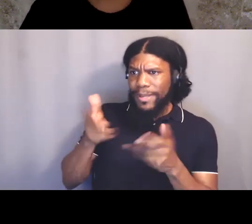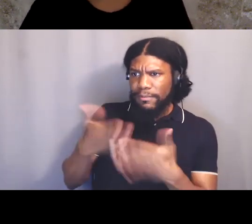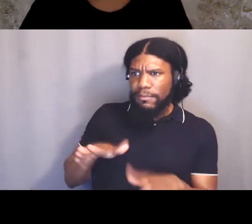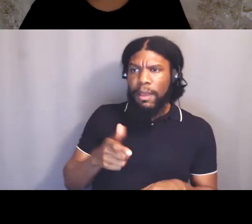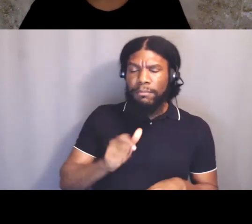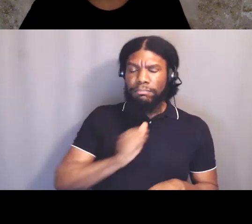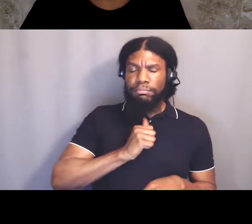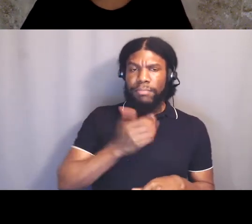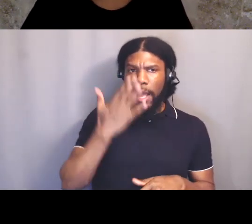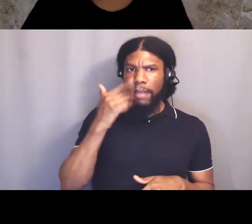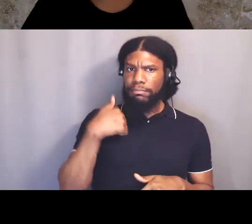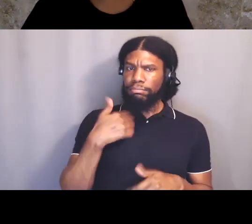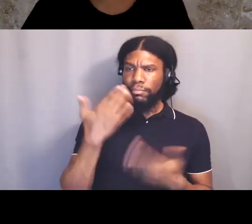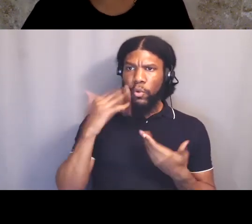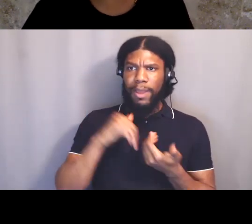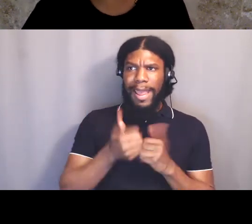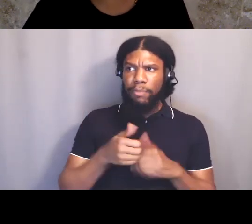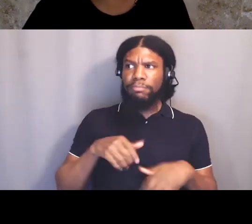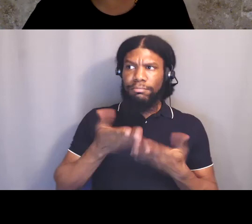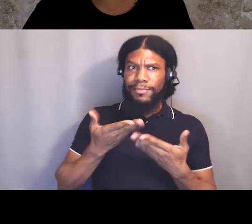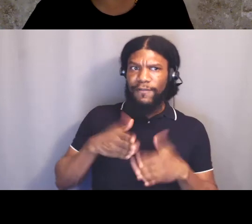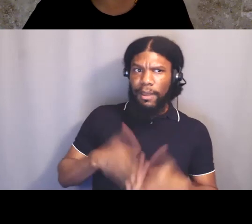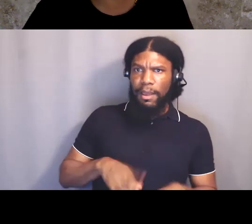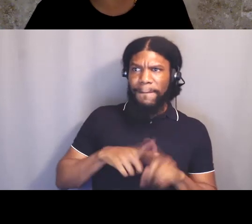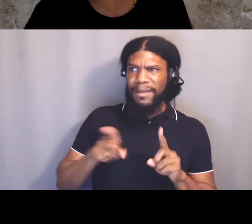So he wants to pull back that $18 million